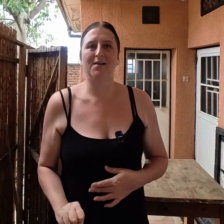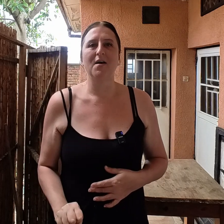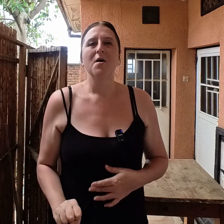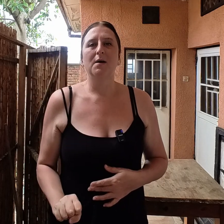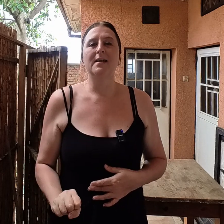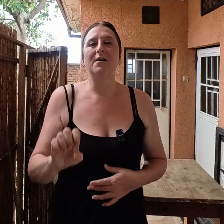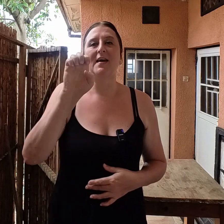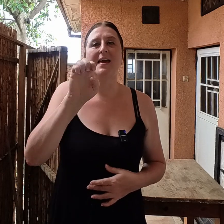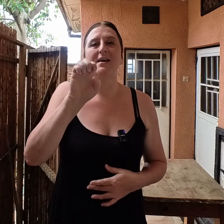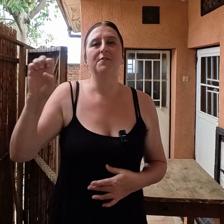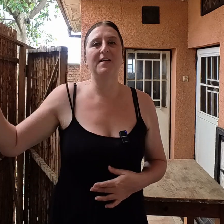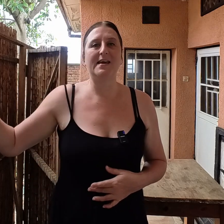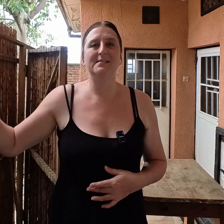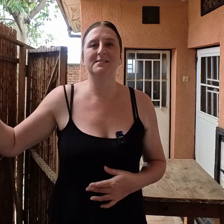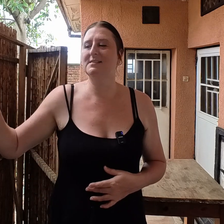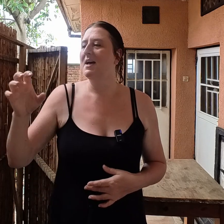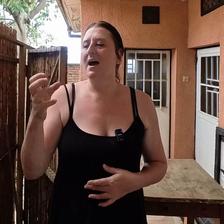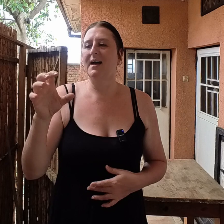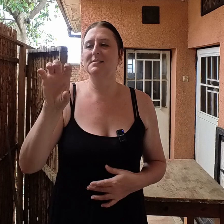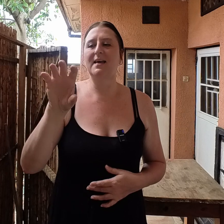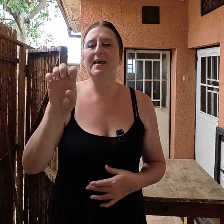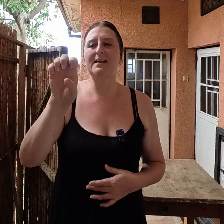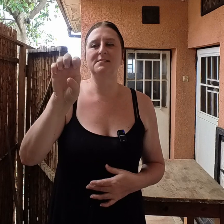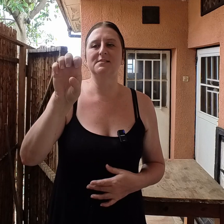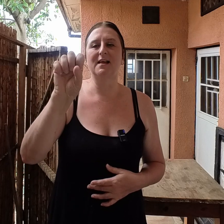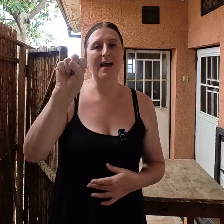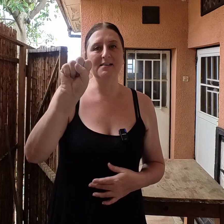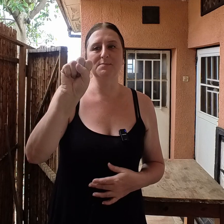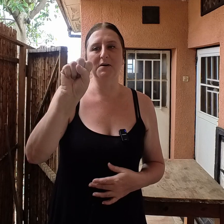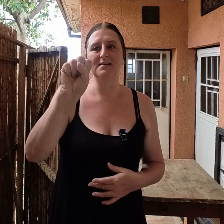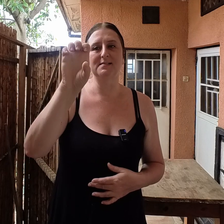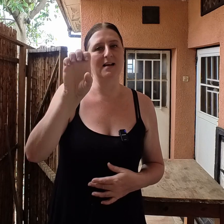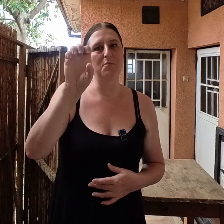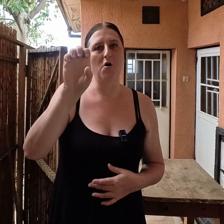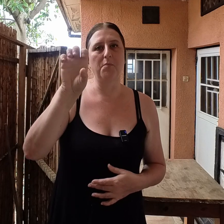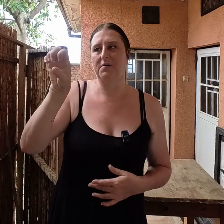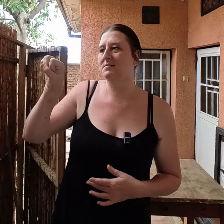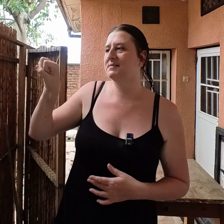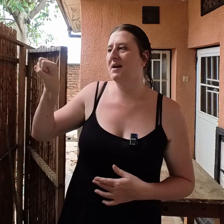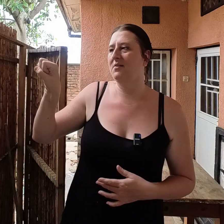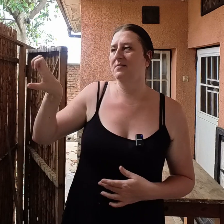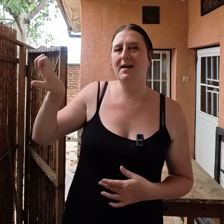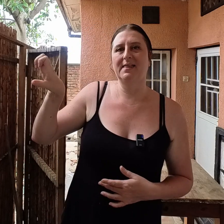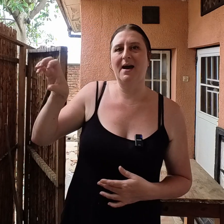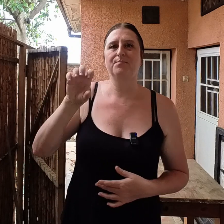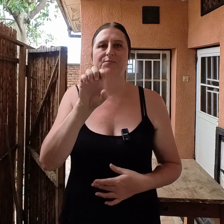South, we're going to have E for East. And E is just like S, but it's slightly more open. So, like that.